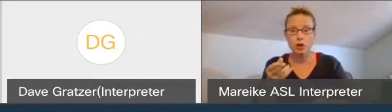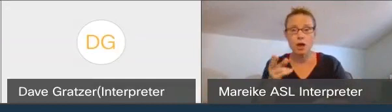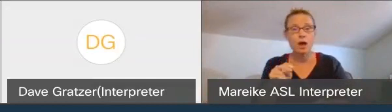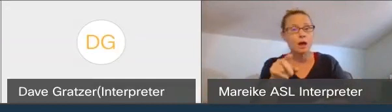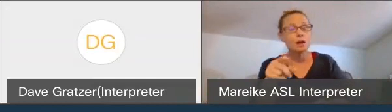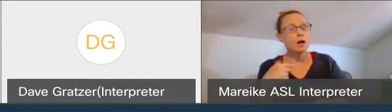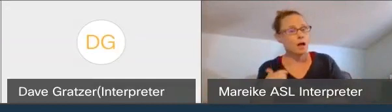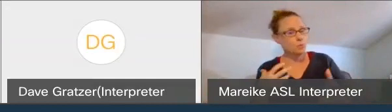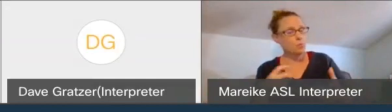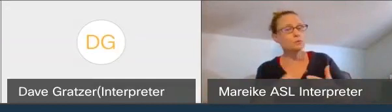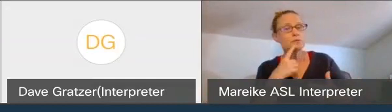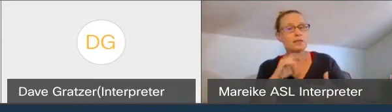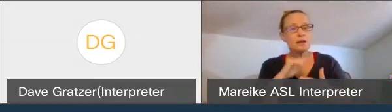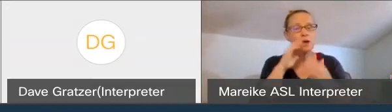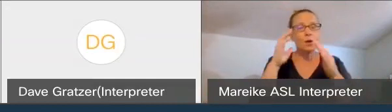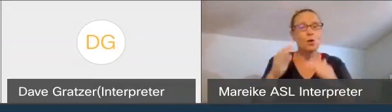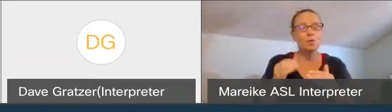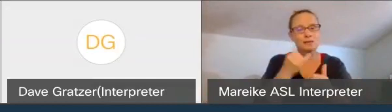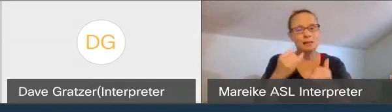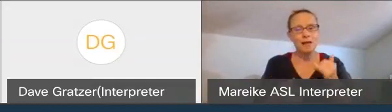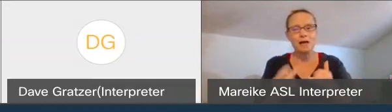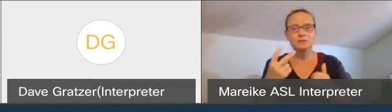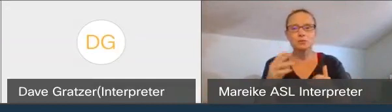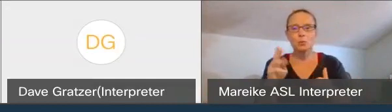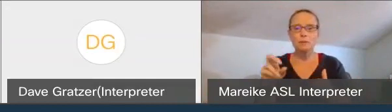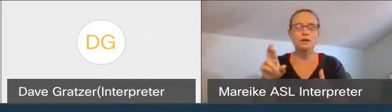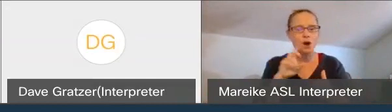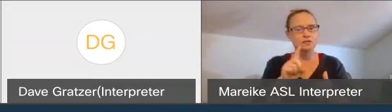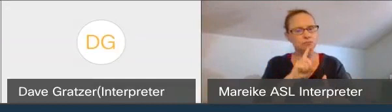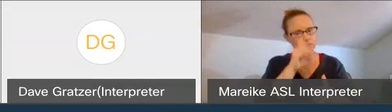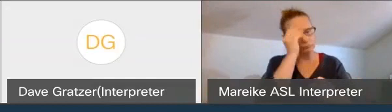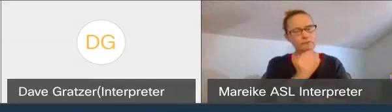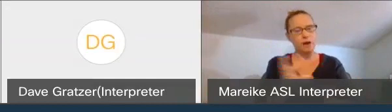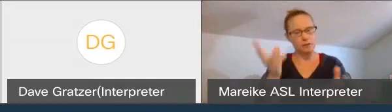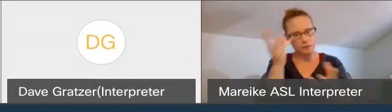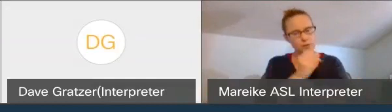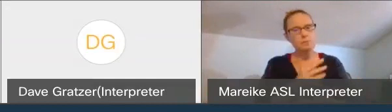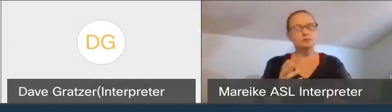I hope that the last two webinars have been informative and you got something out of them, but if--